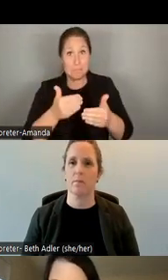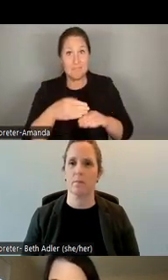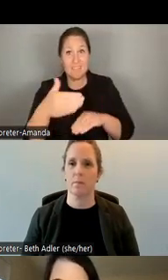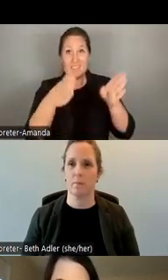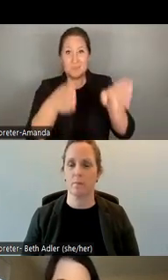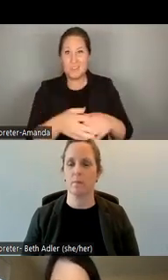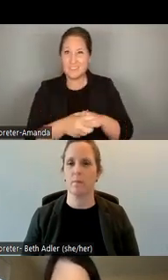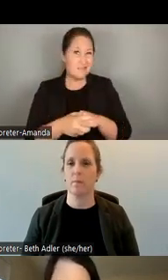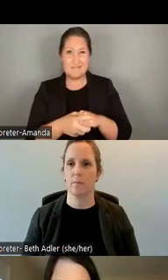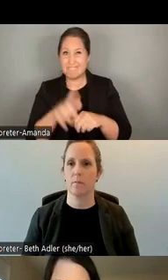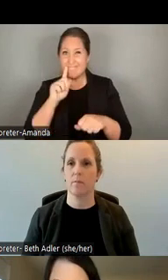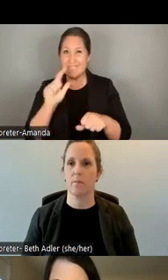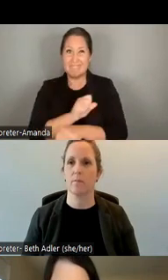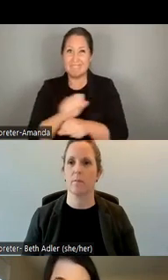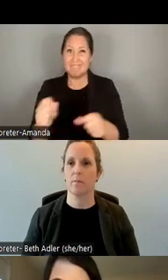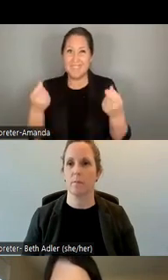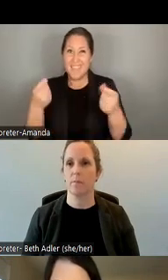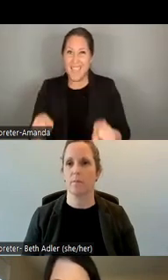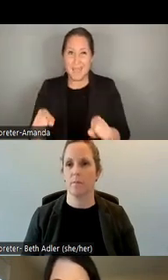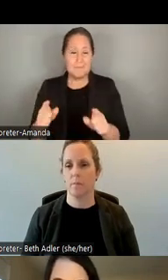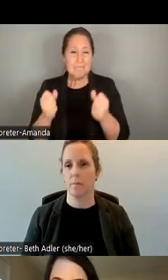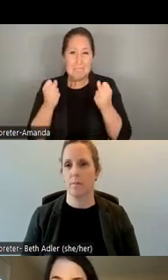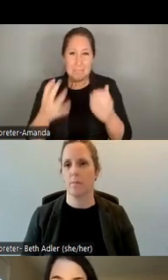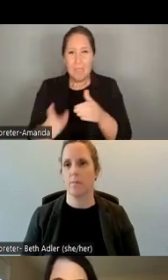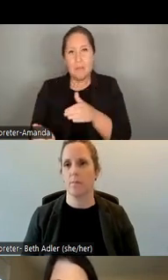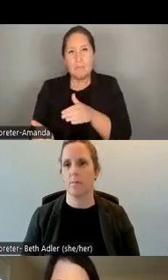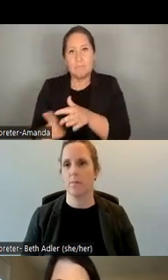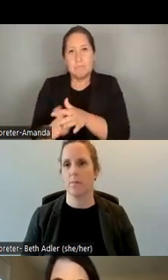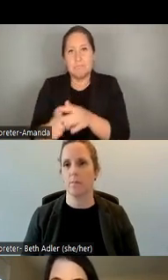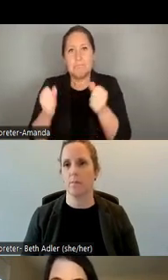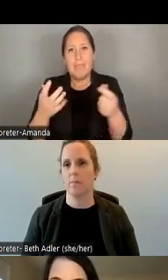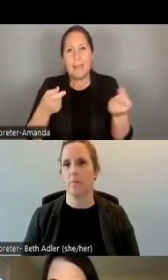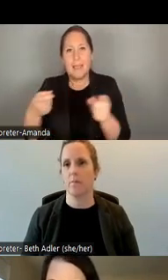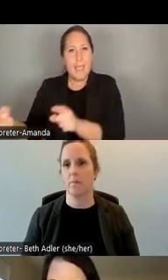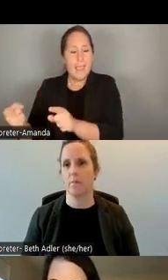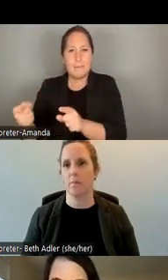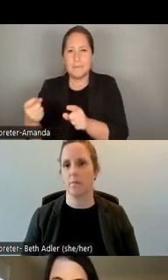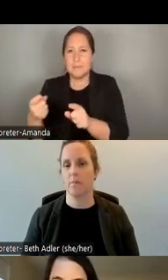nuanced and non-linear and often ugly than that and oftentimes I see people really struggle when